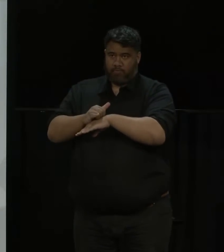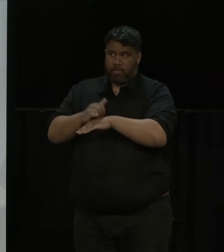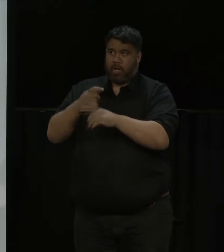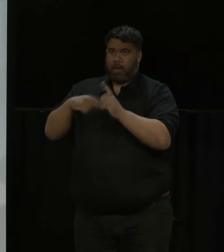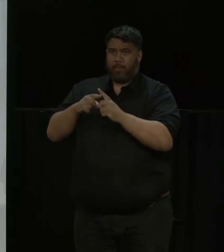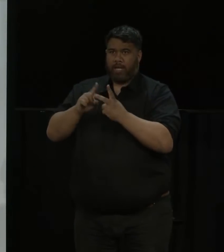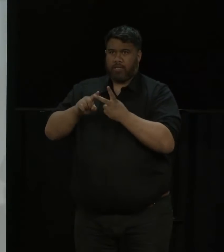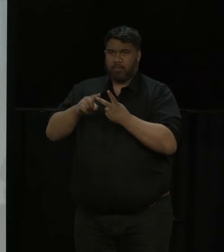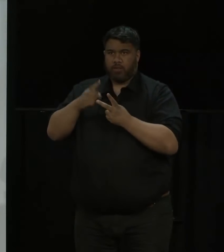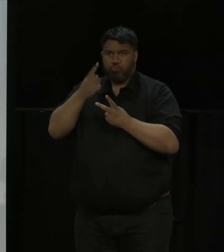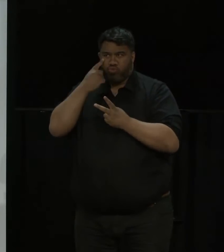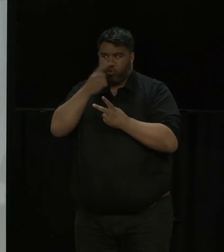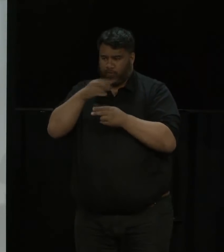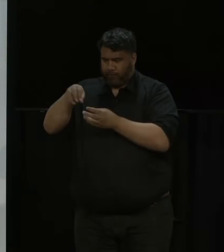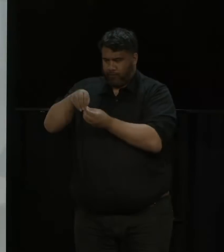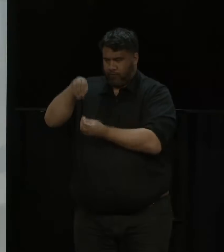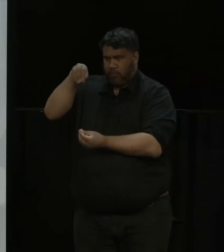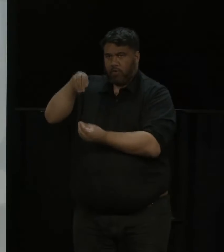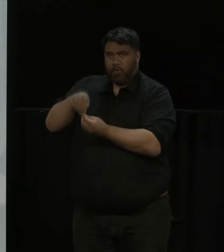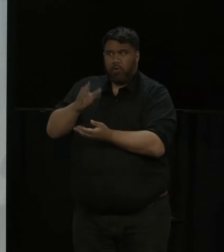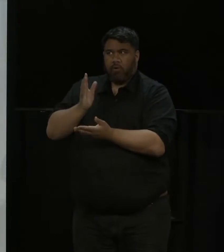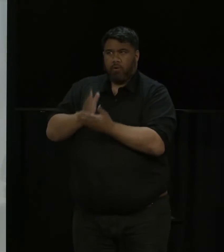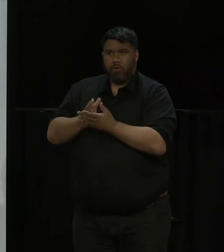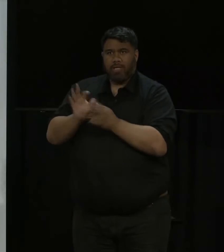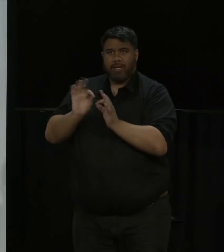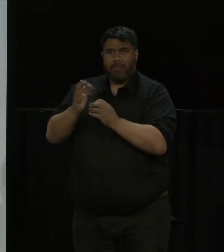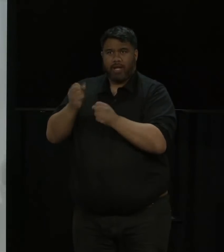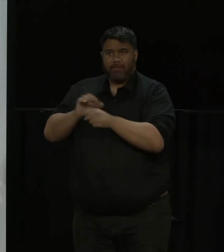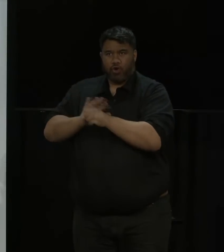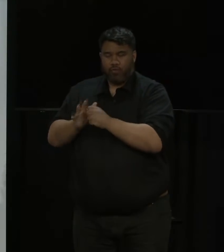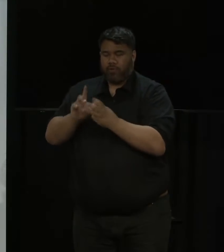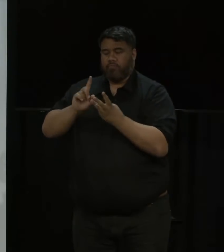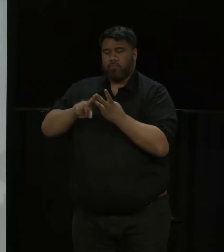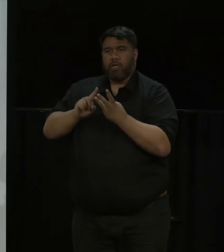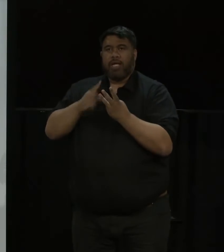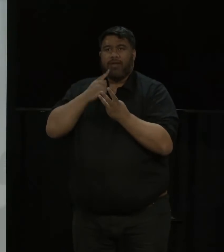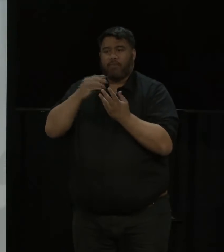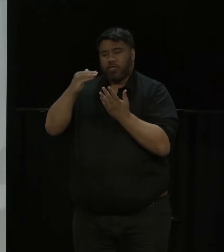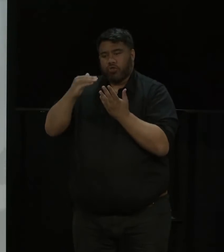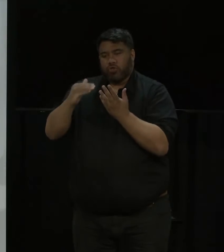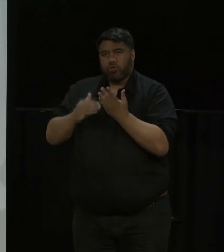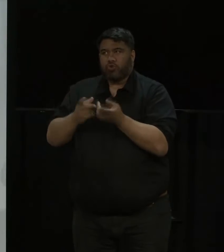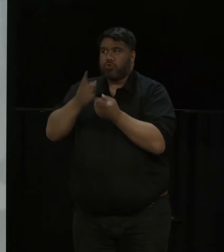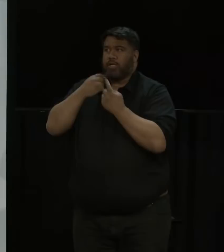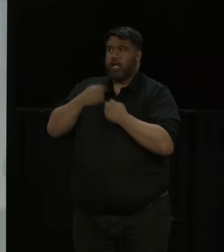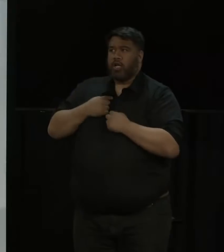negative predeparture test. They also require proof of